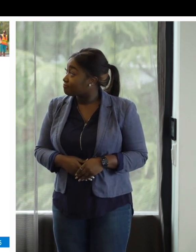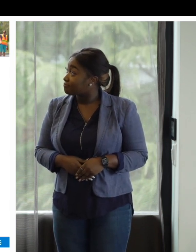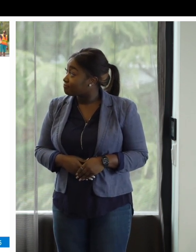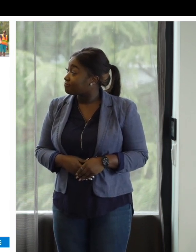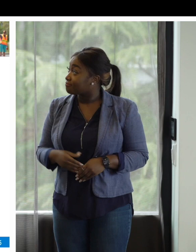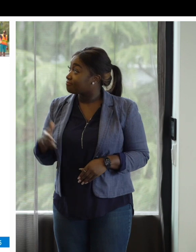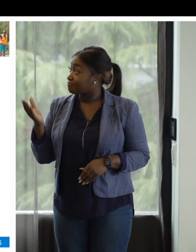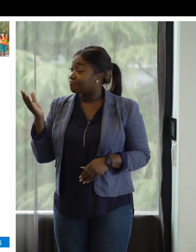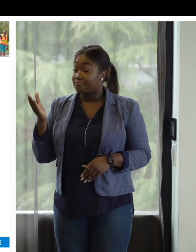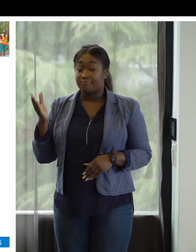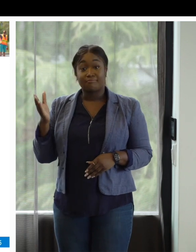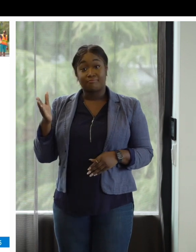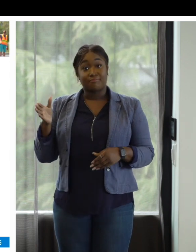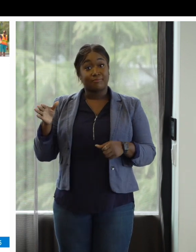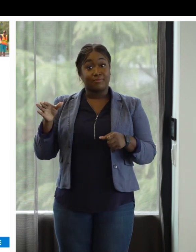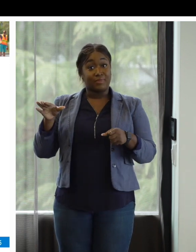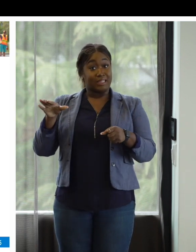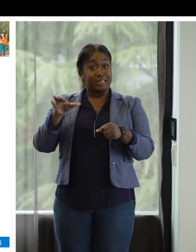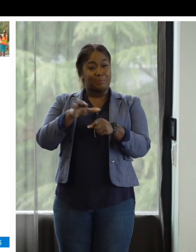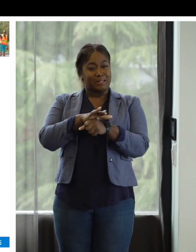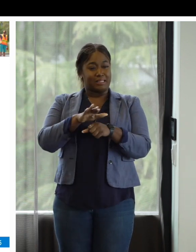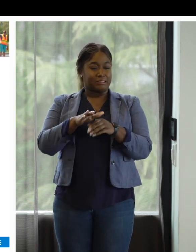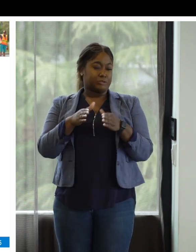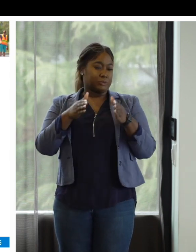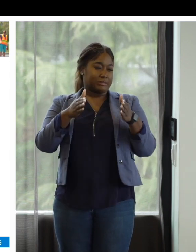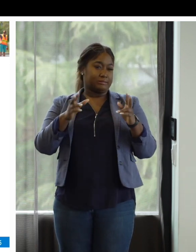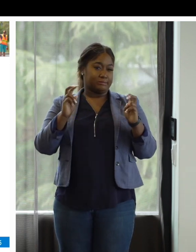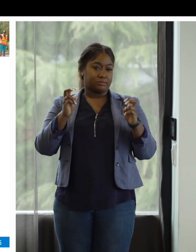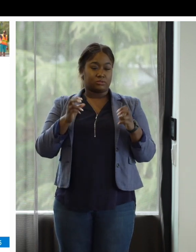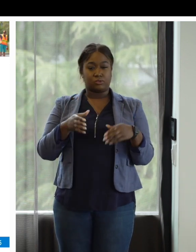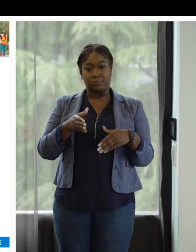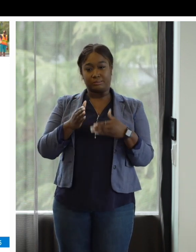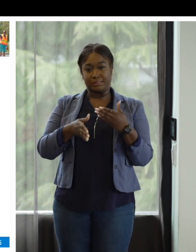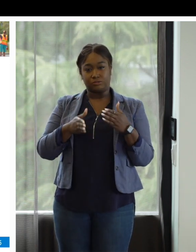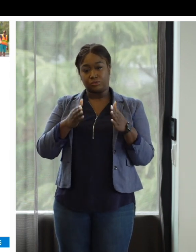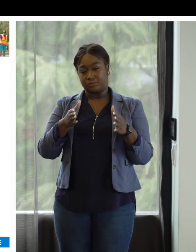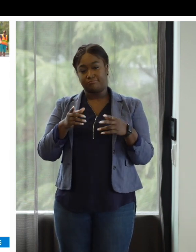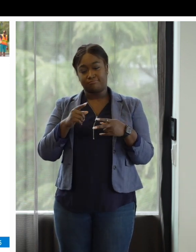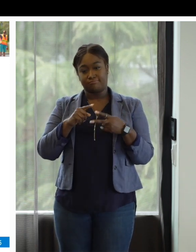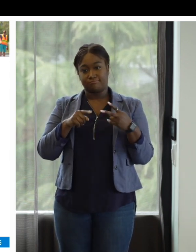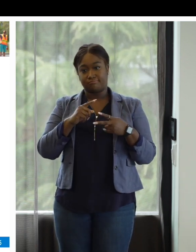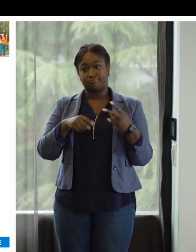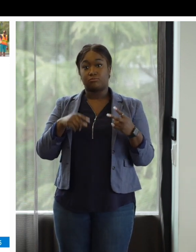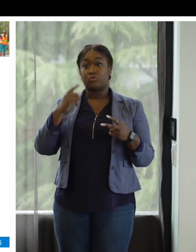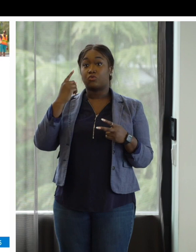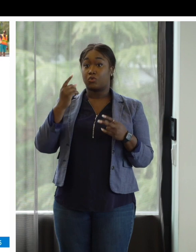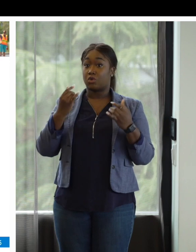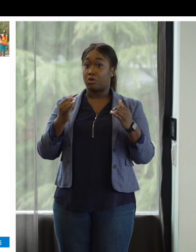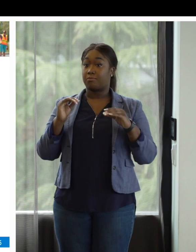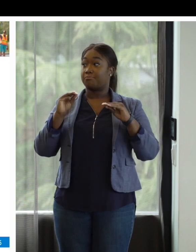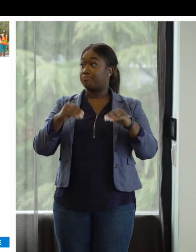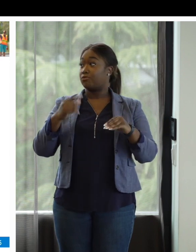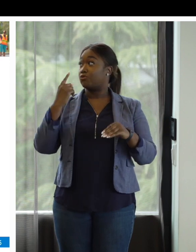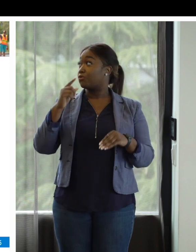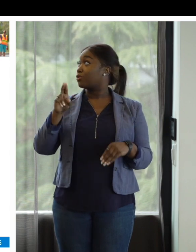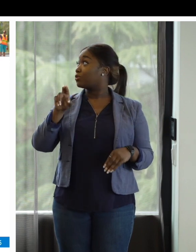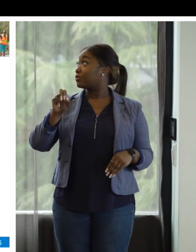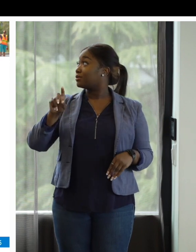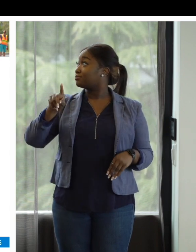of the complete streets in the current implementation by USDOTd is more of a design